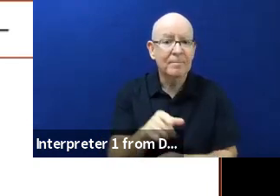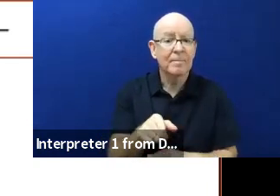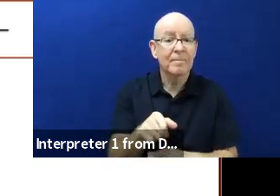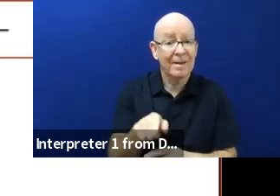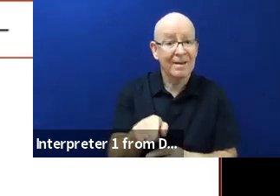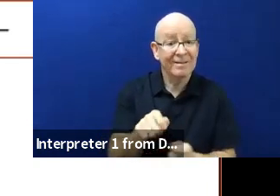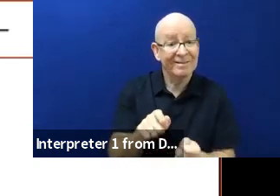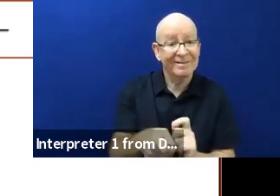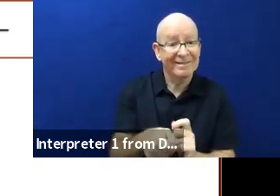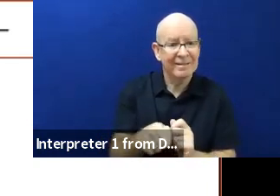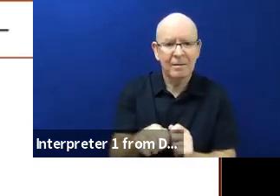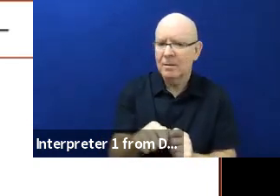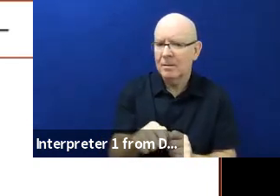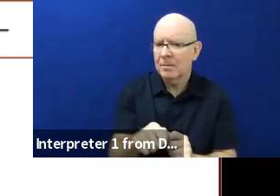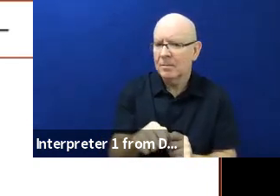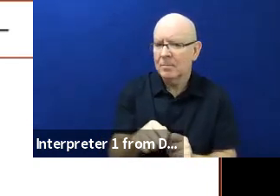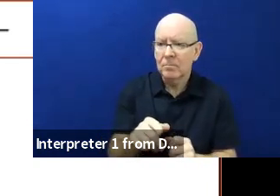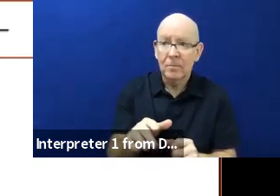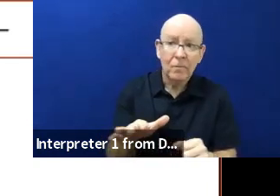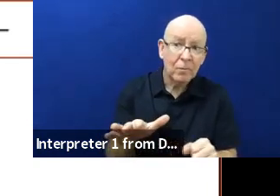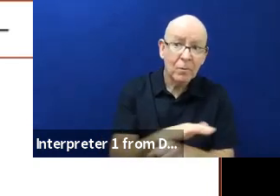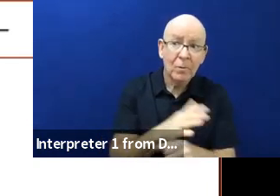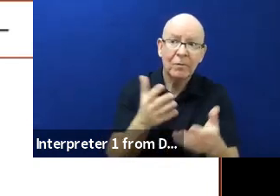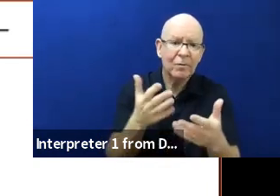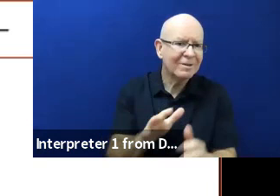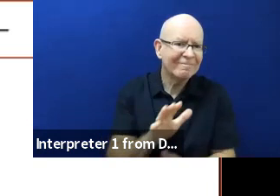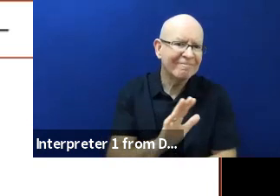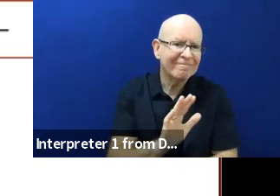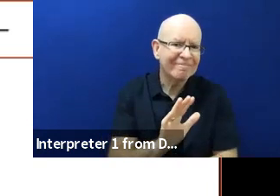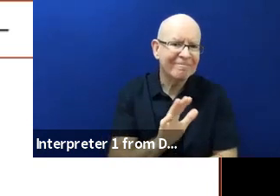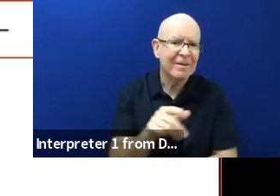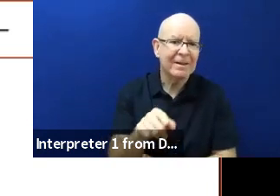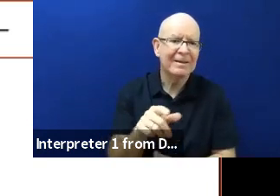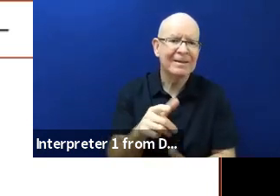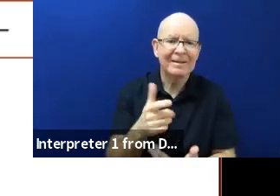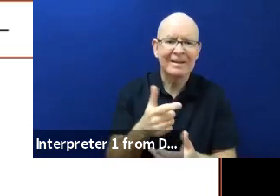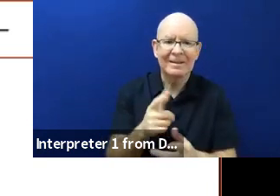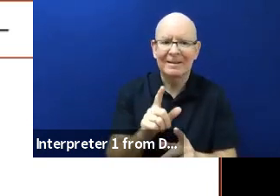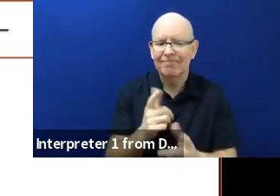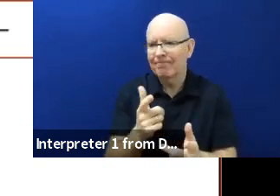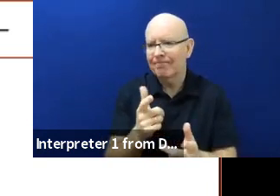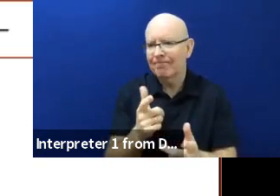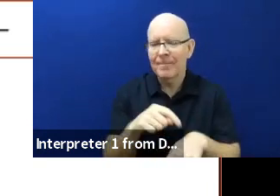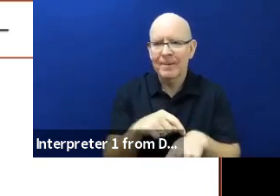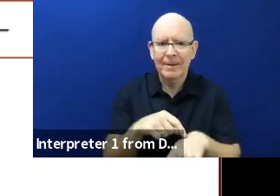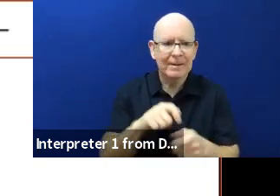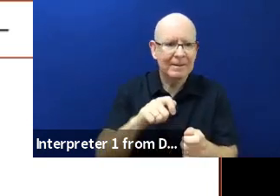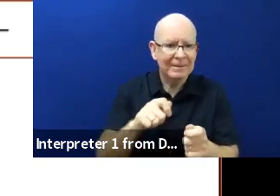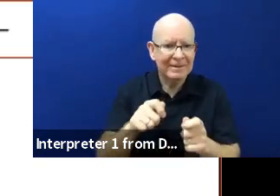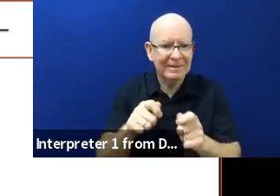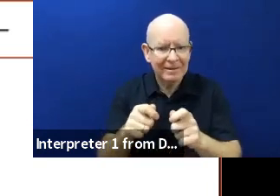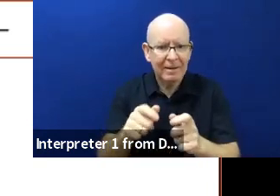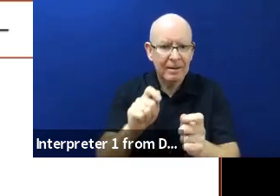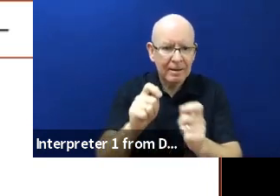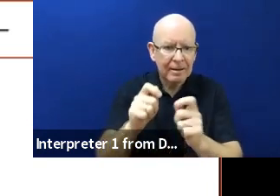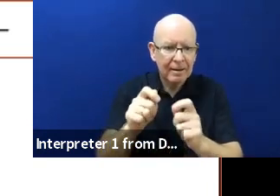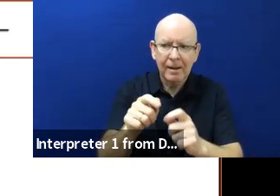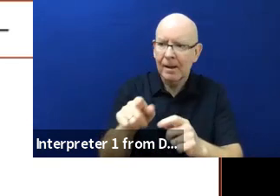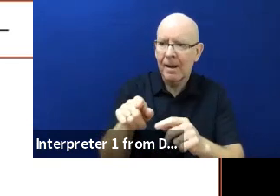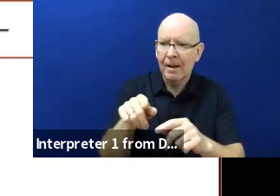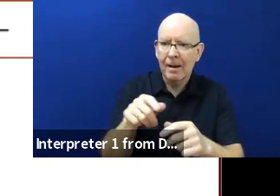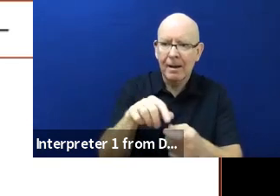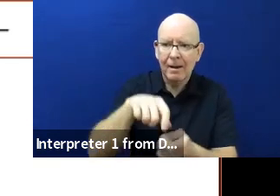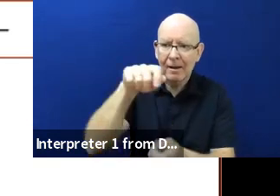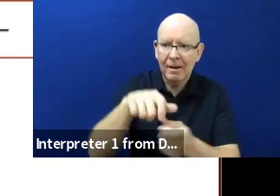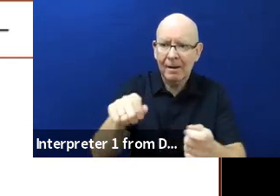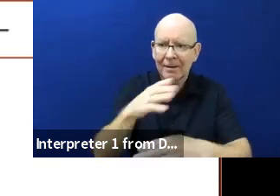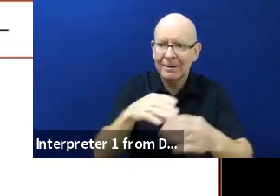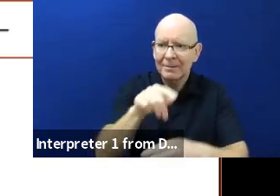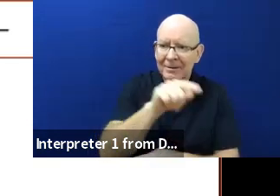agreed and this also provided a change in the means-tested approach for mainstream programmes,